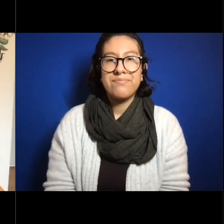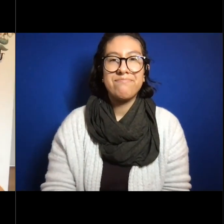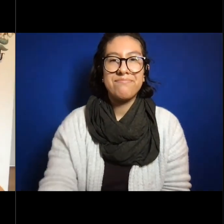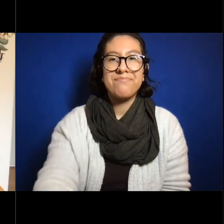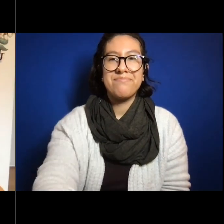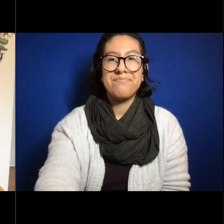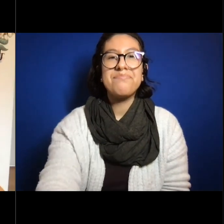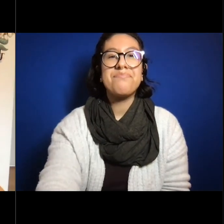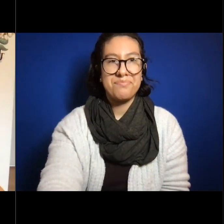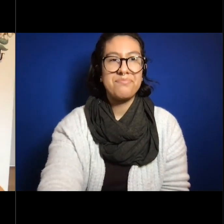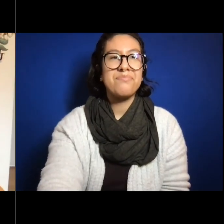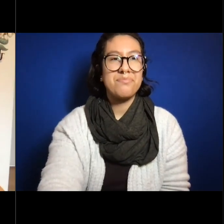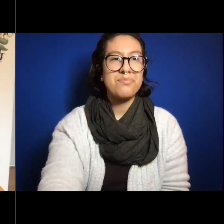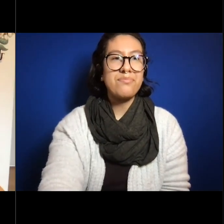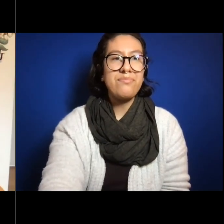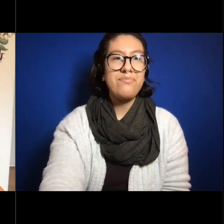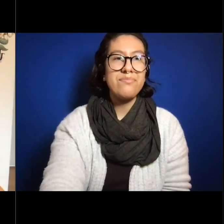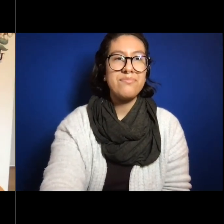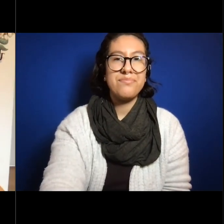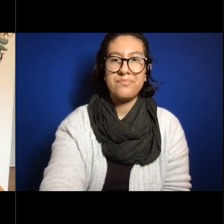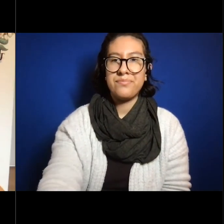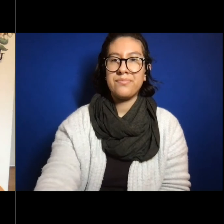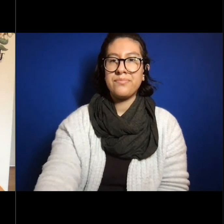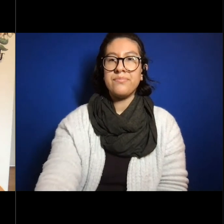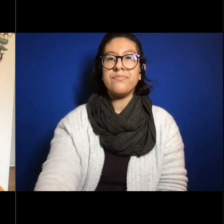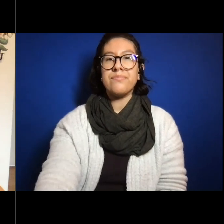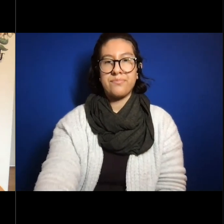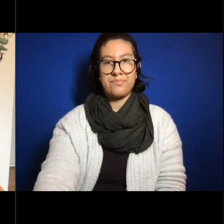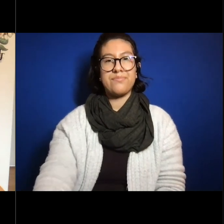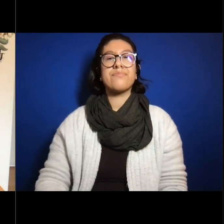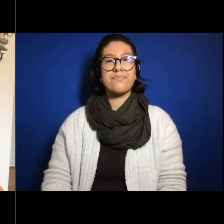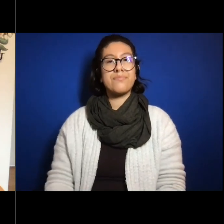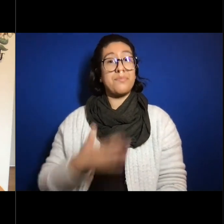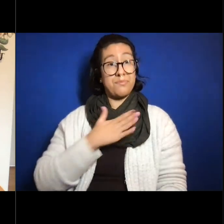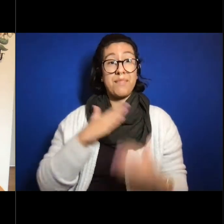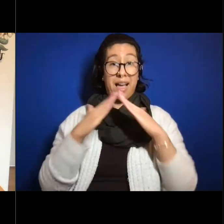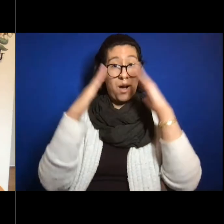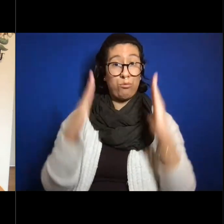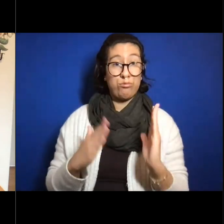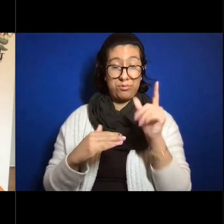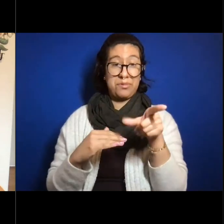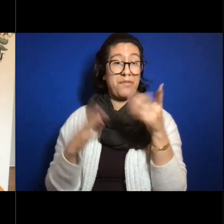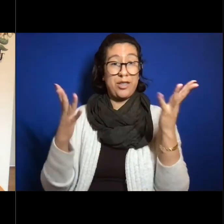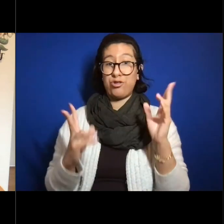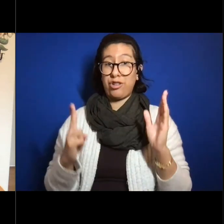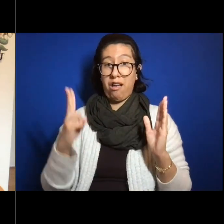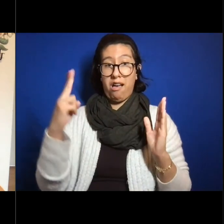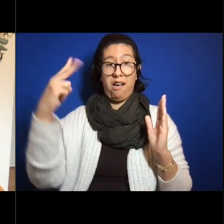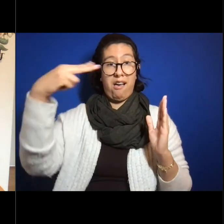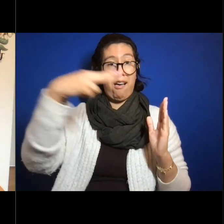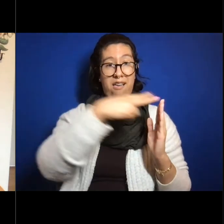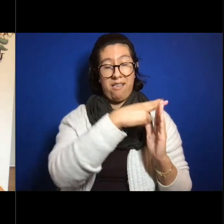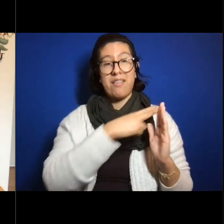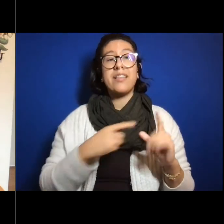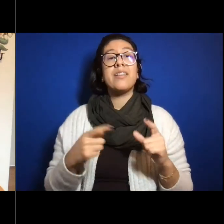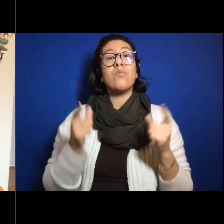There we go. Okay. So I have my house already cut out and I'm going to go ahead and build it.